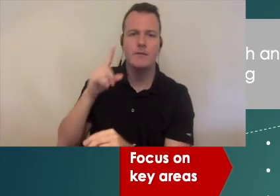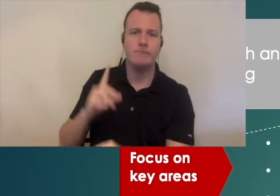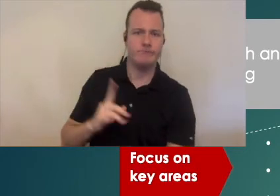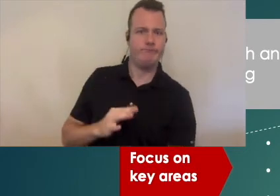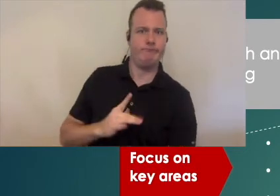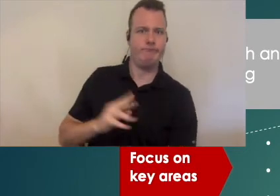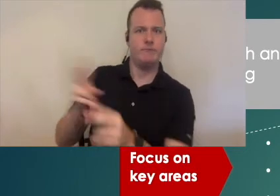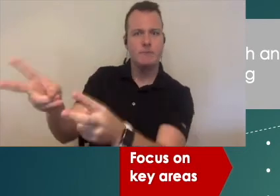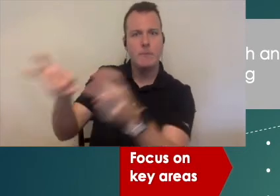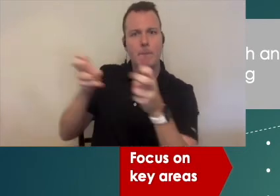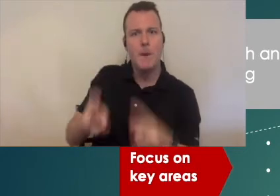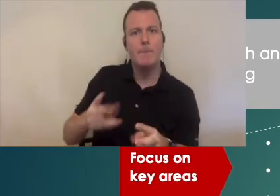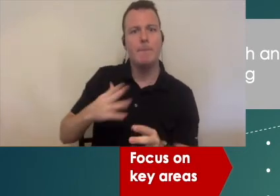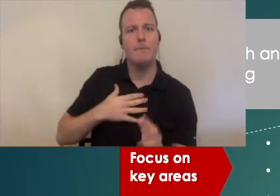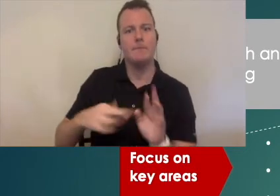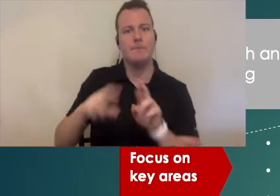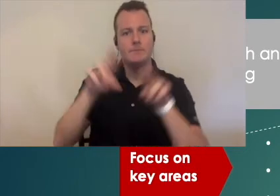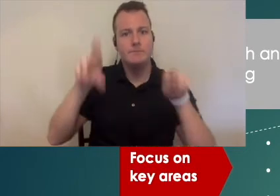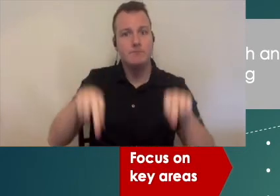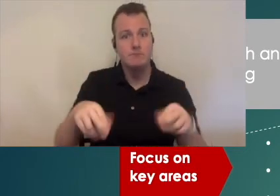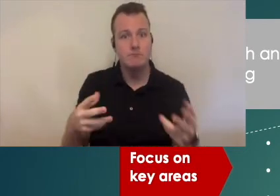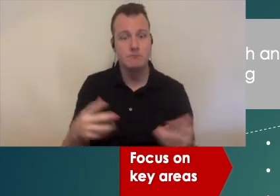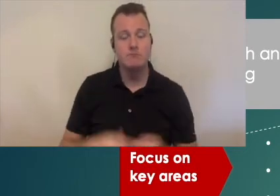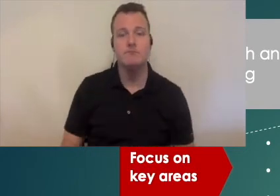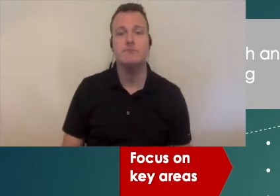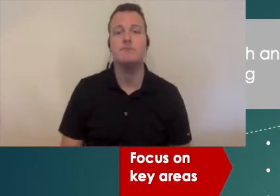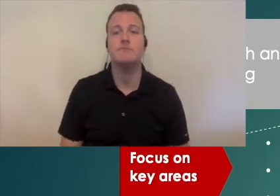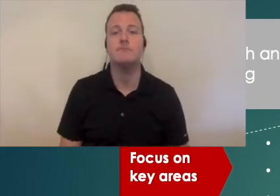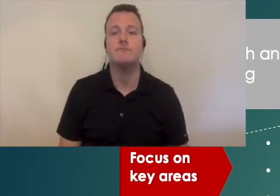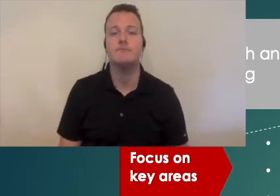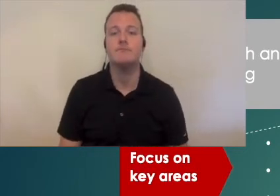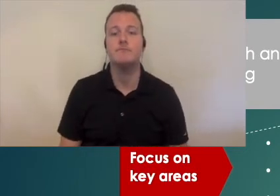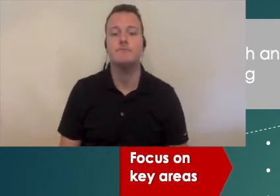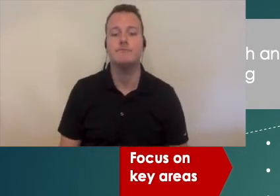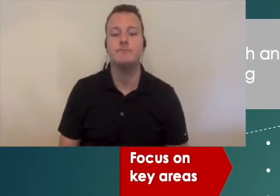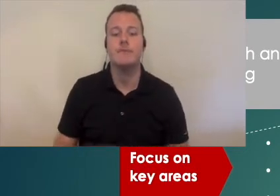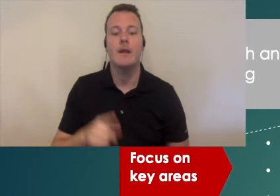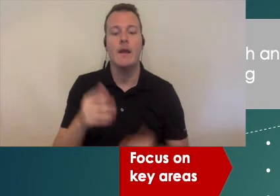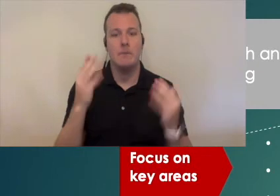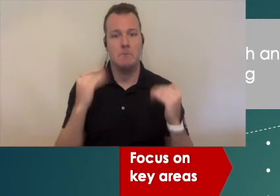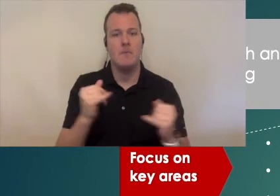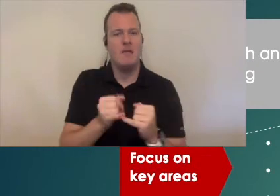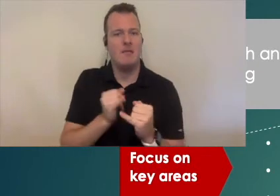gonna like it if they see it on your resume. So last but not least certainly,